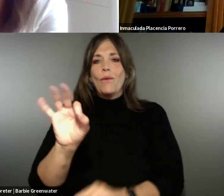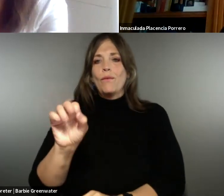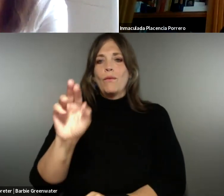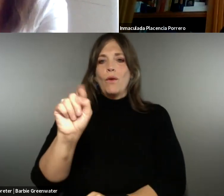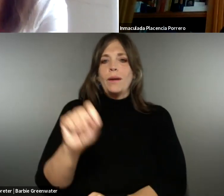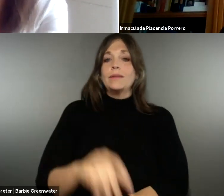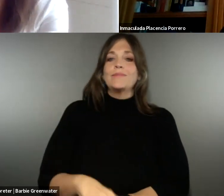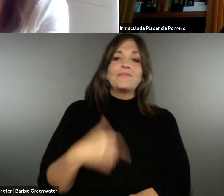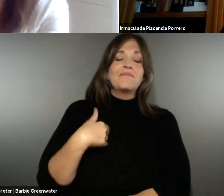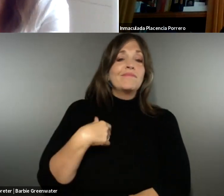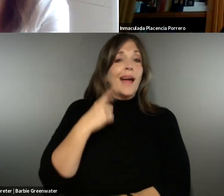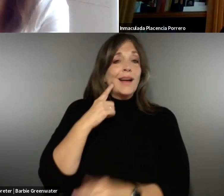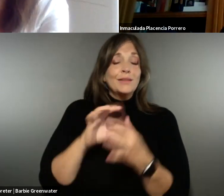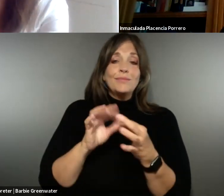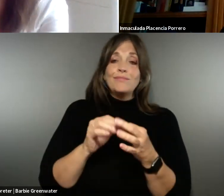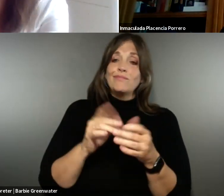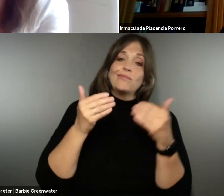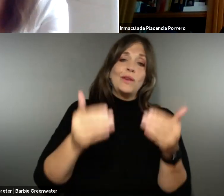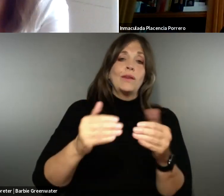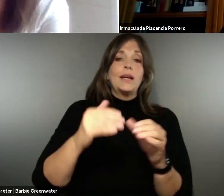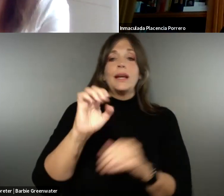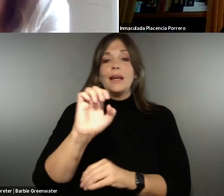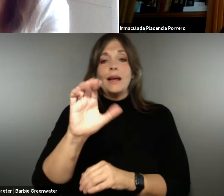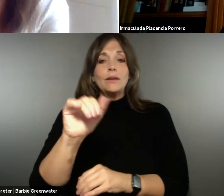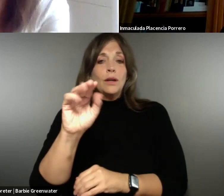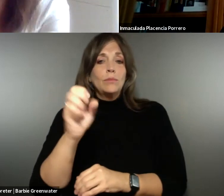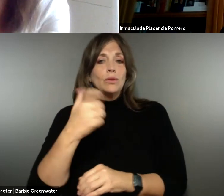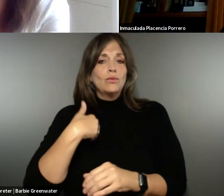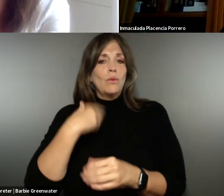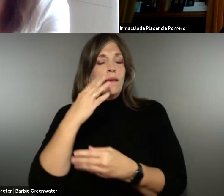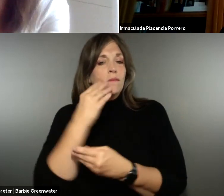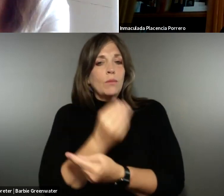As I said, going to the specific requirements for E-commerce, we